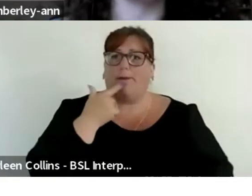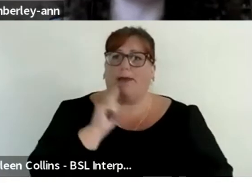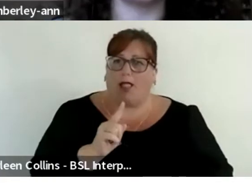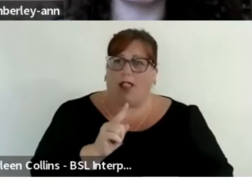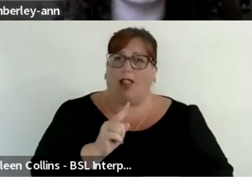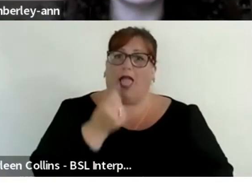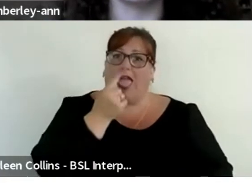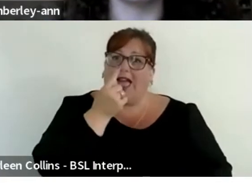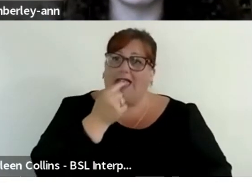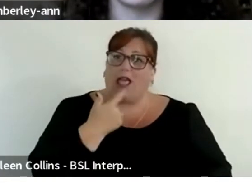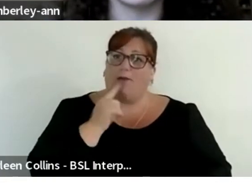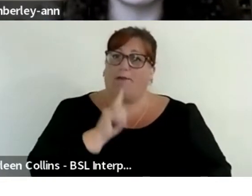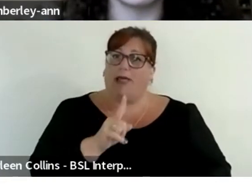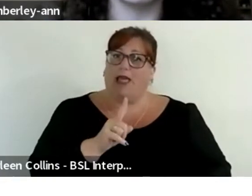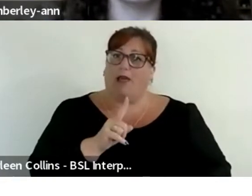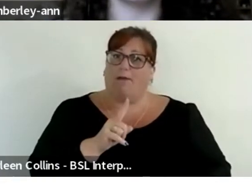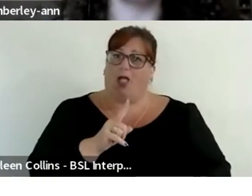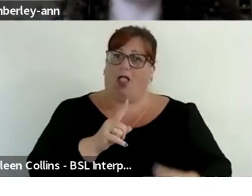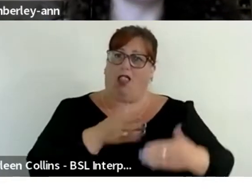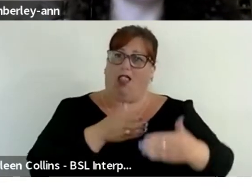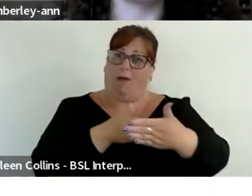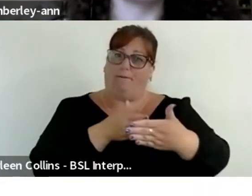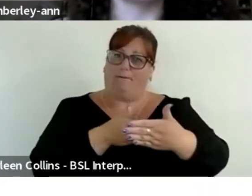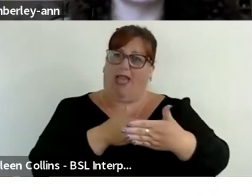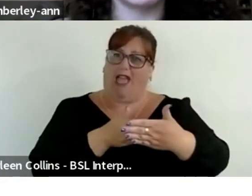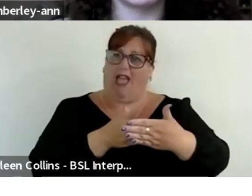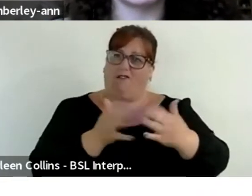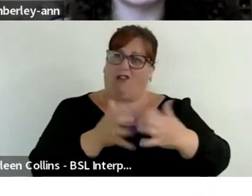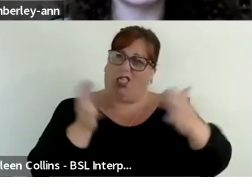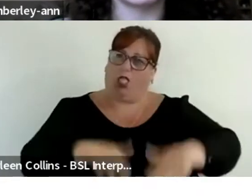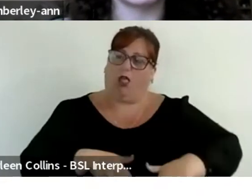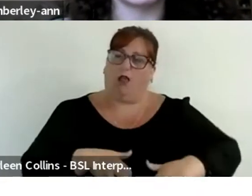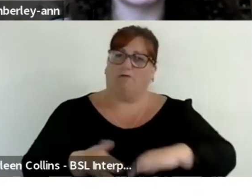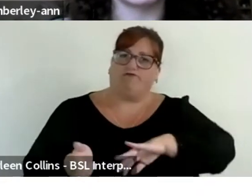barriers they pay face in society and ensuring their access needs are met.